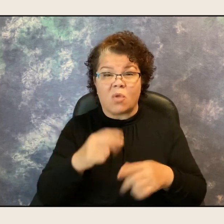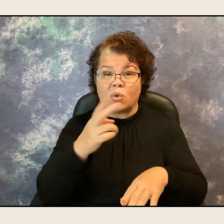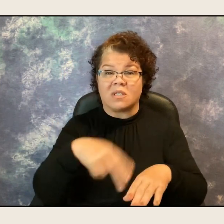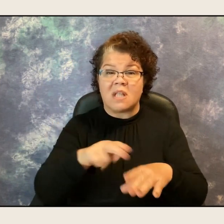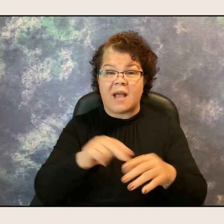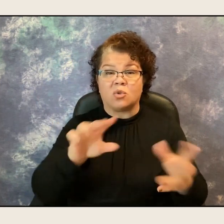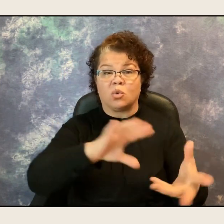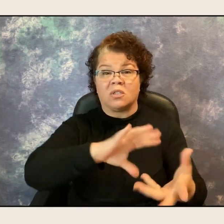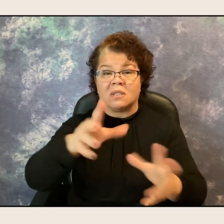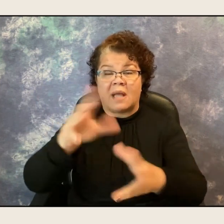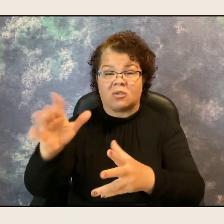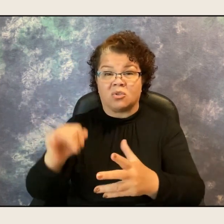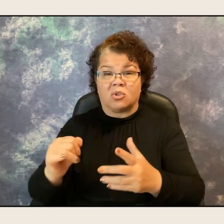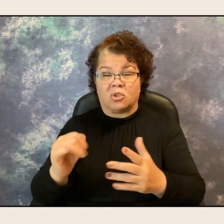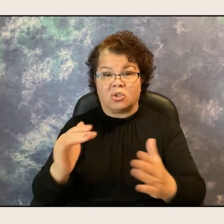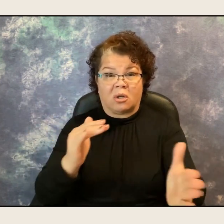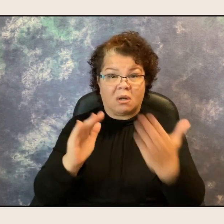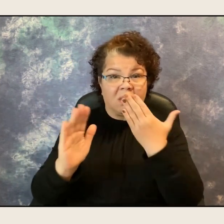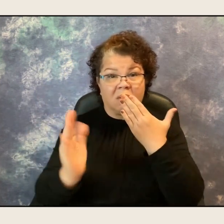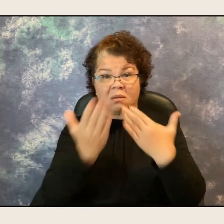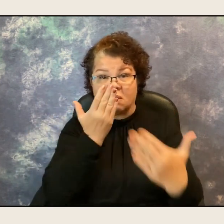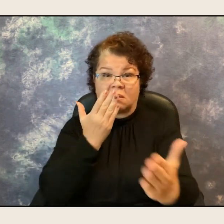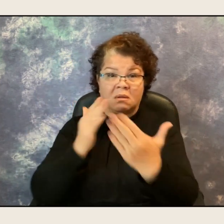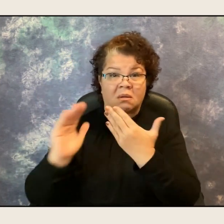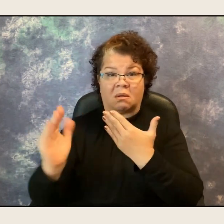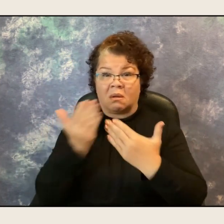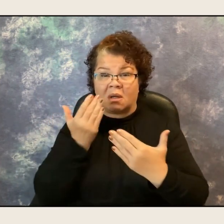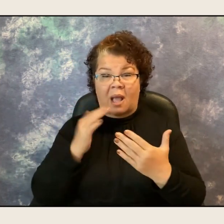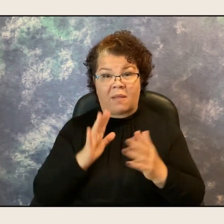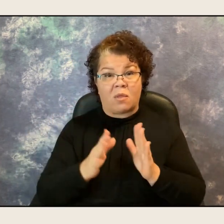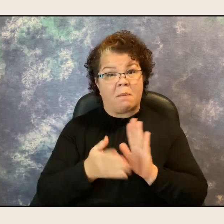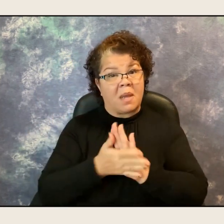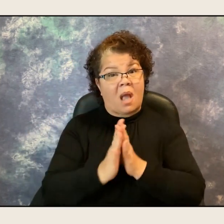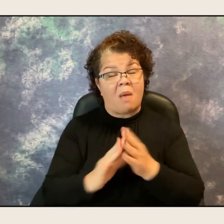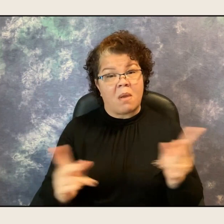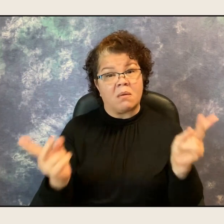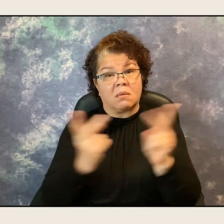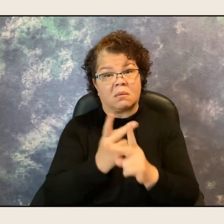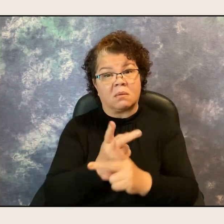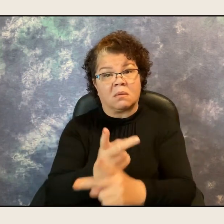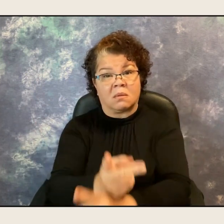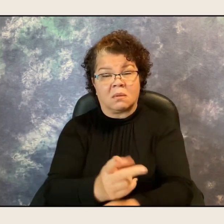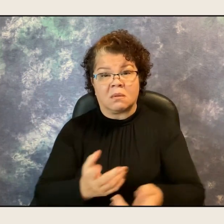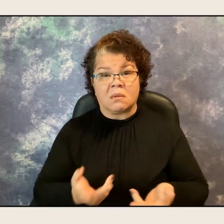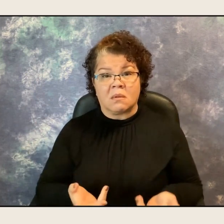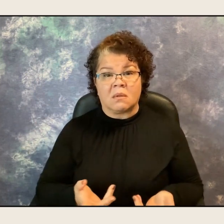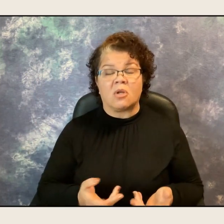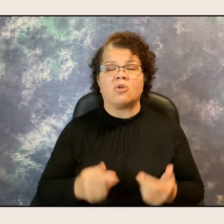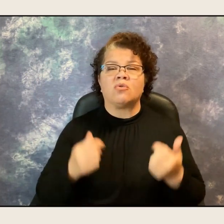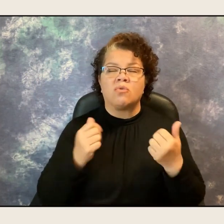and intensifying natural disasters. Trying to get a friend of mine out of,